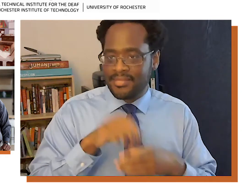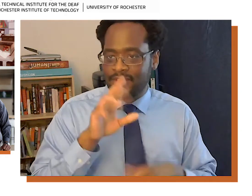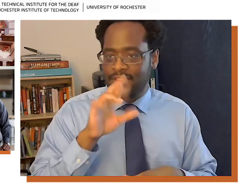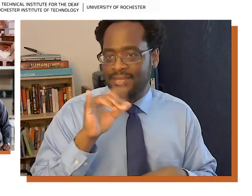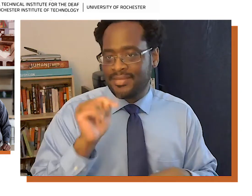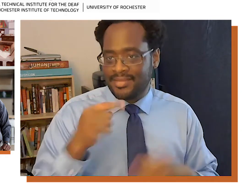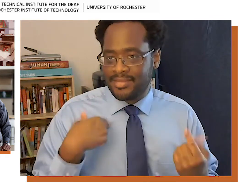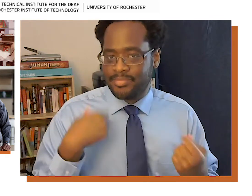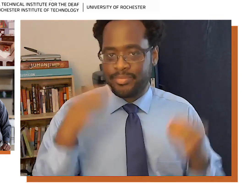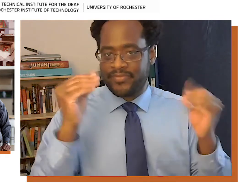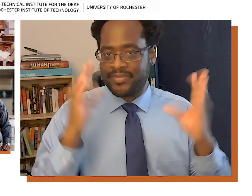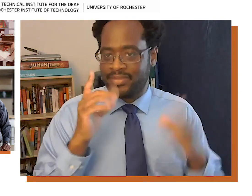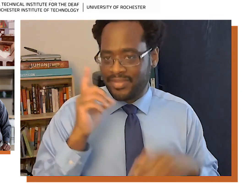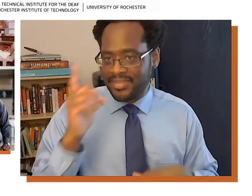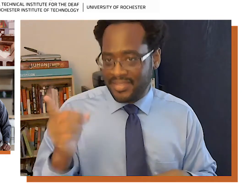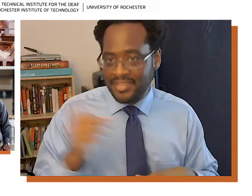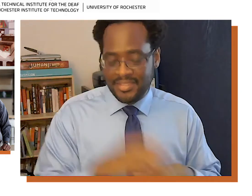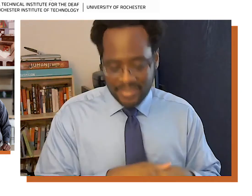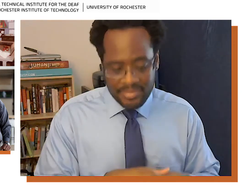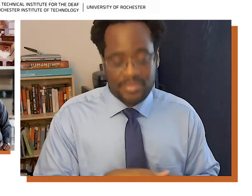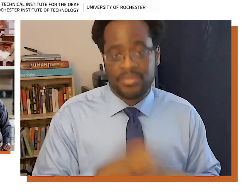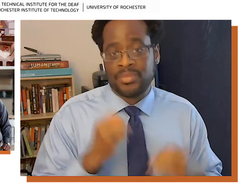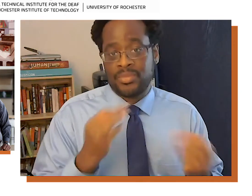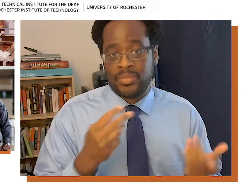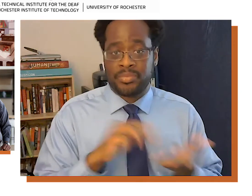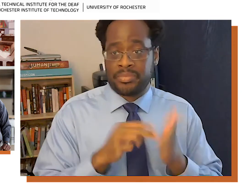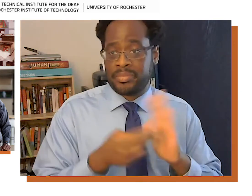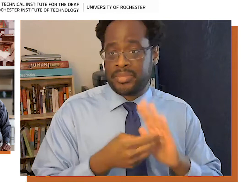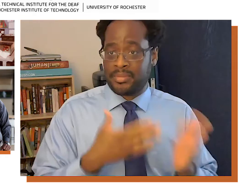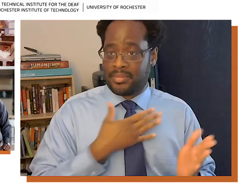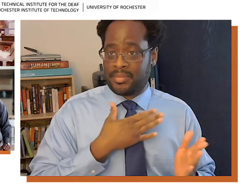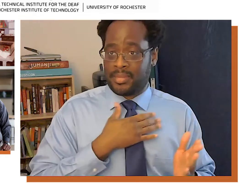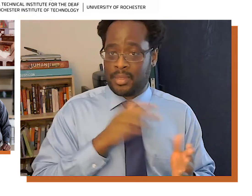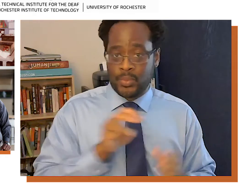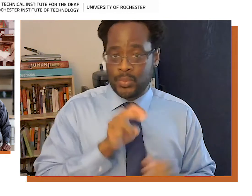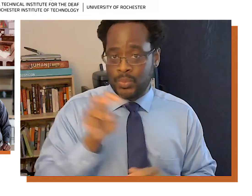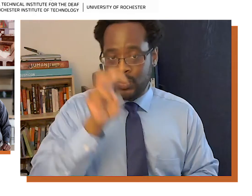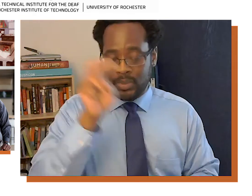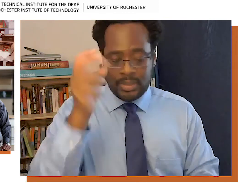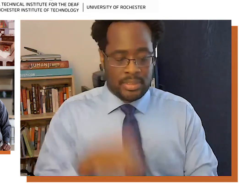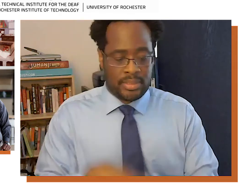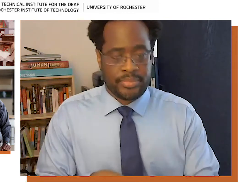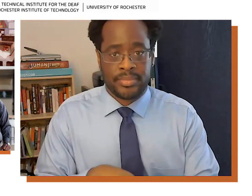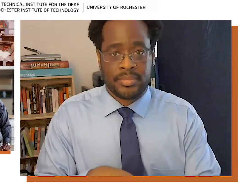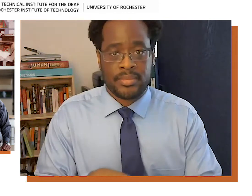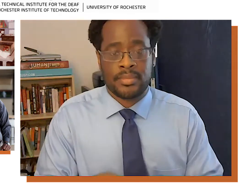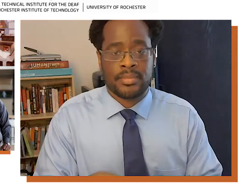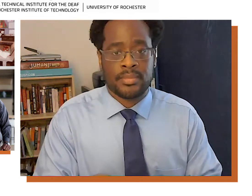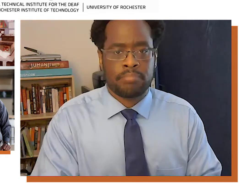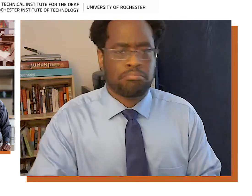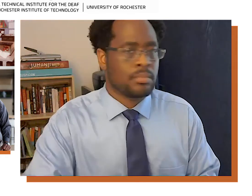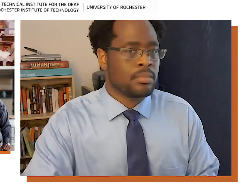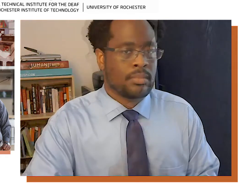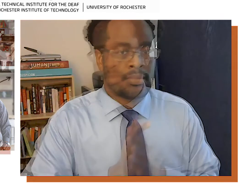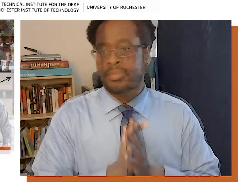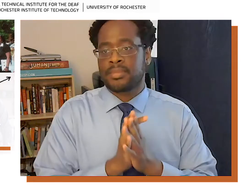This more formal picture is at RIT, so I'll be discussing my journey as a Black Deaf person...